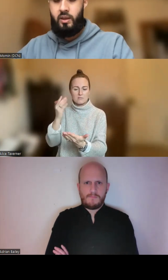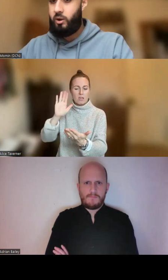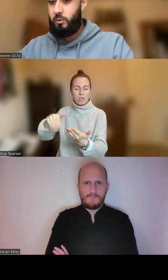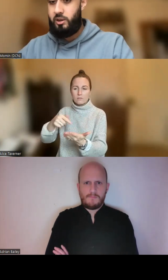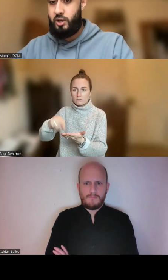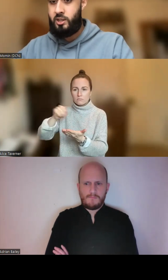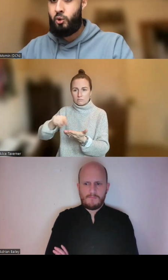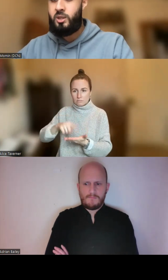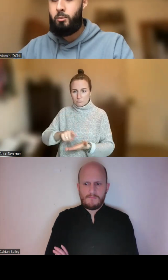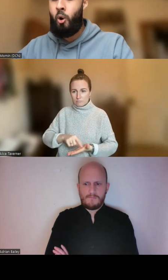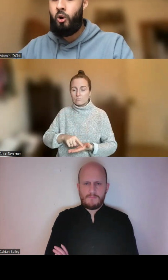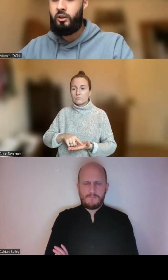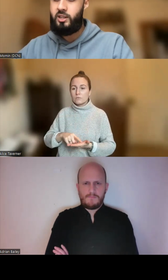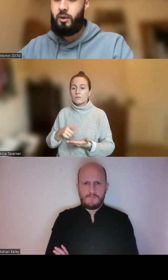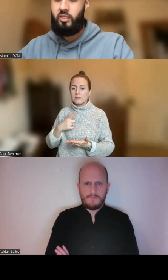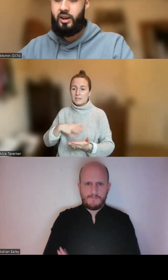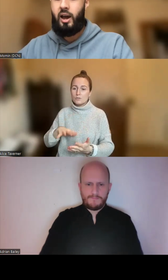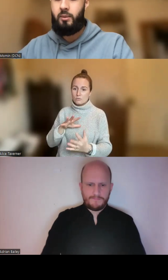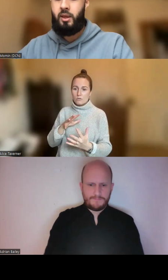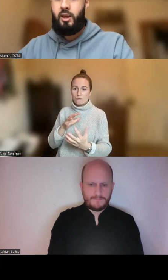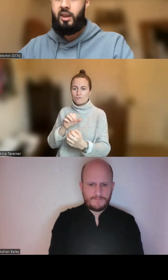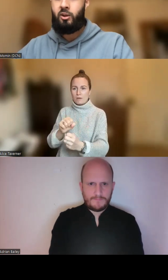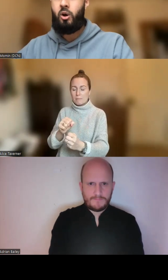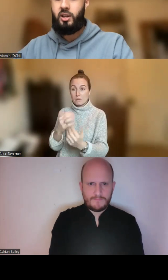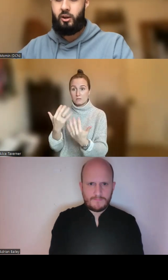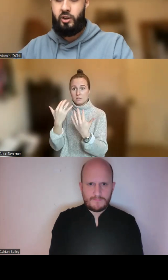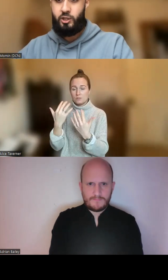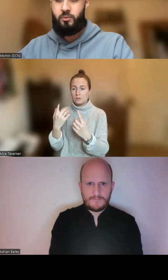they're not going to be interested. It's important to spend that time in content creation.